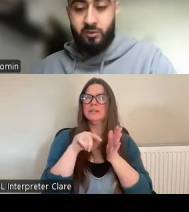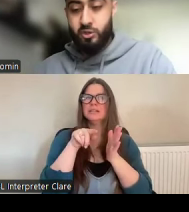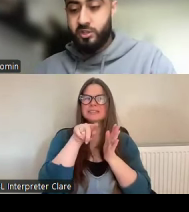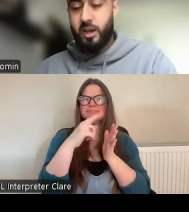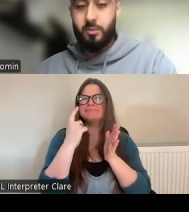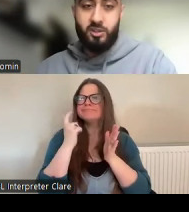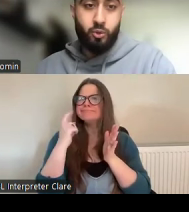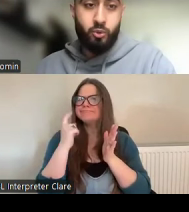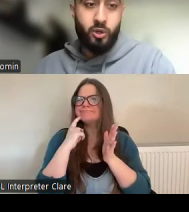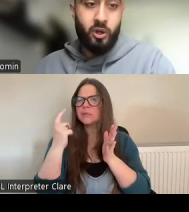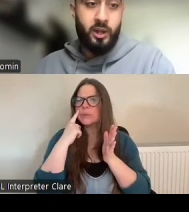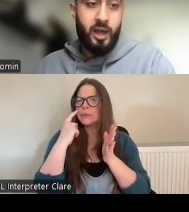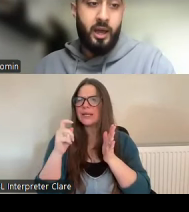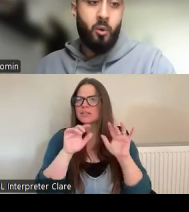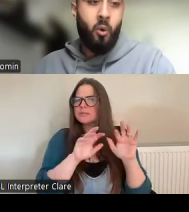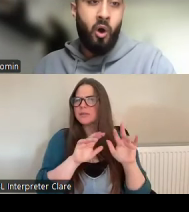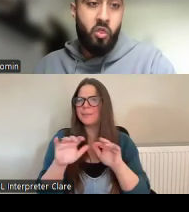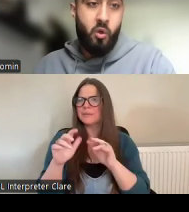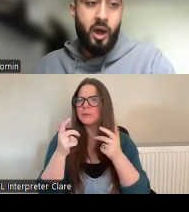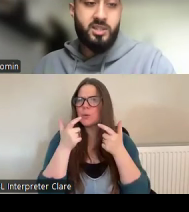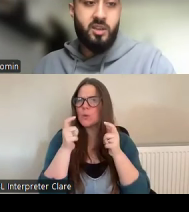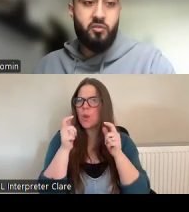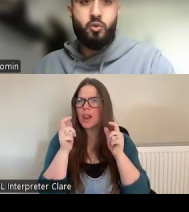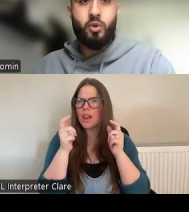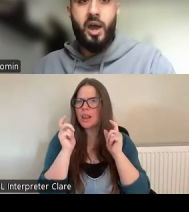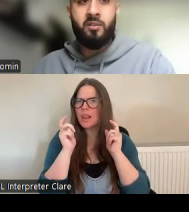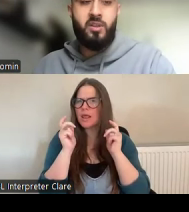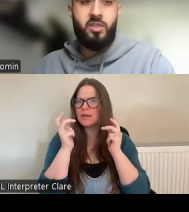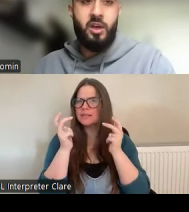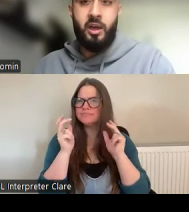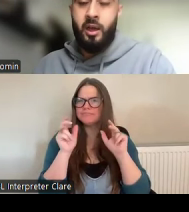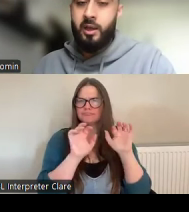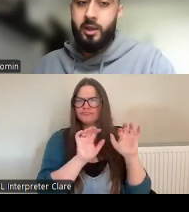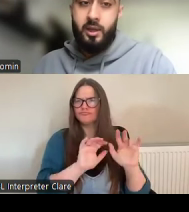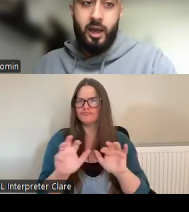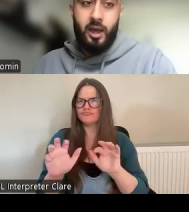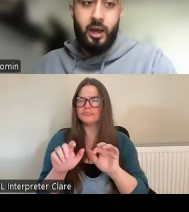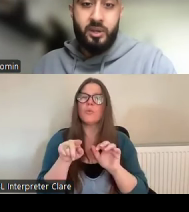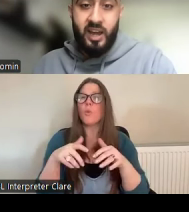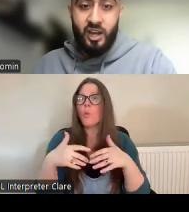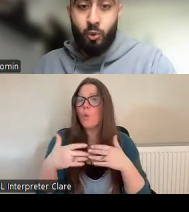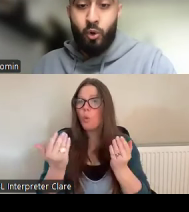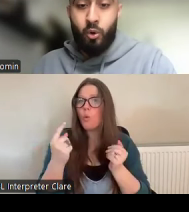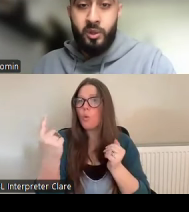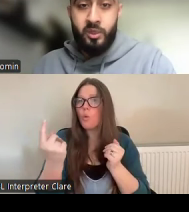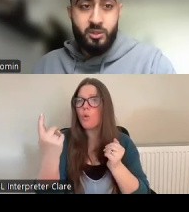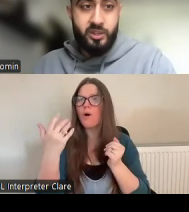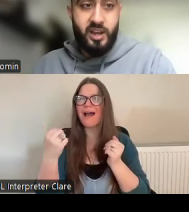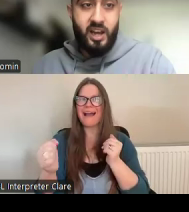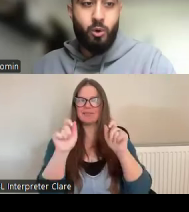if you just type it into Google. Otherwise, if you have the dashboard open, this is what the dashboard